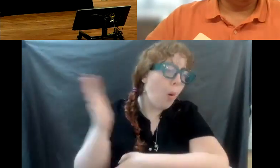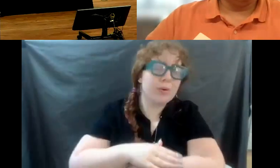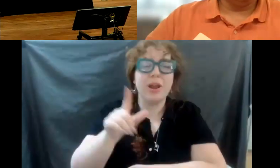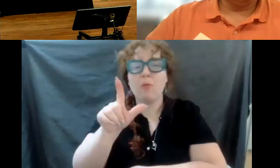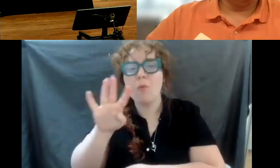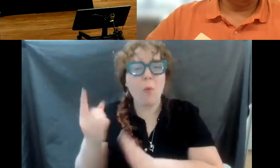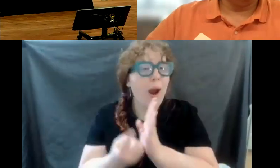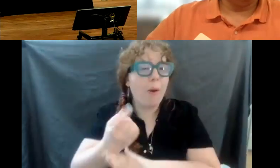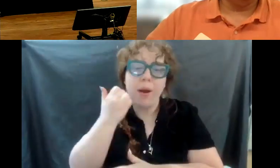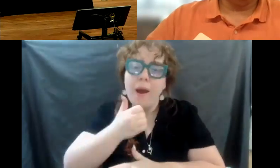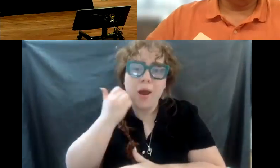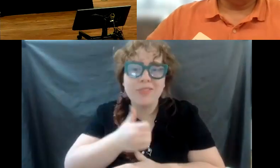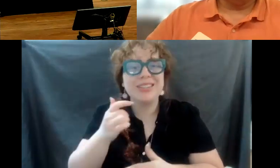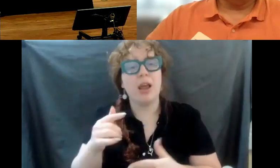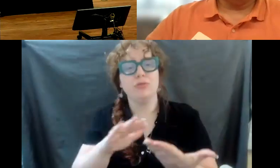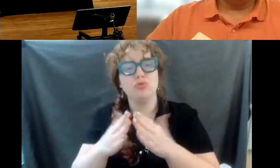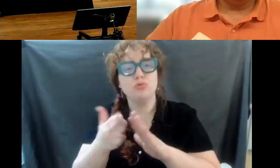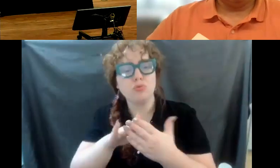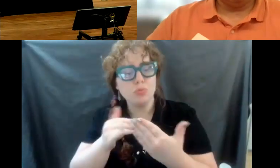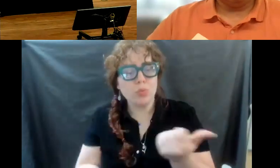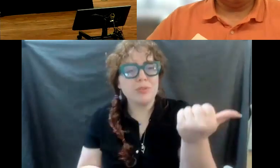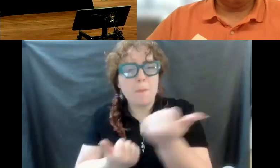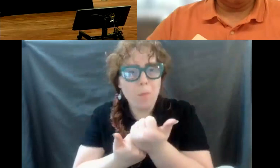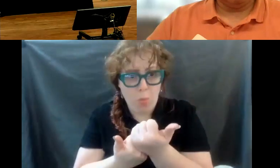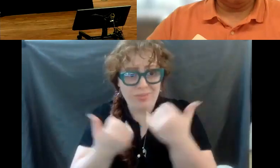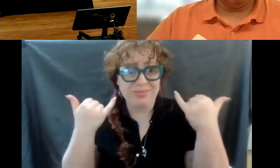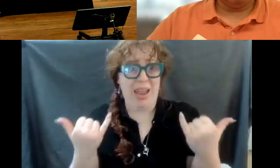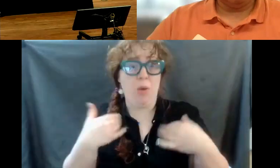health disability goes through a crisis, most likely